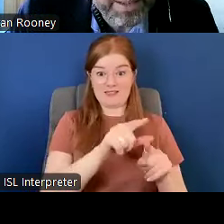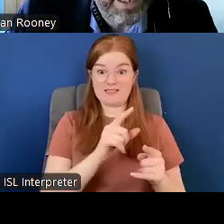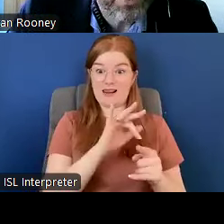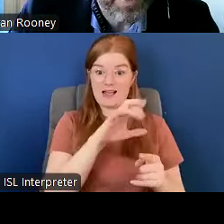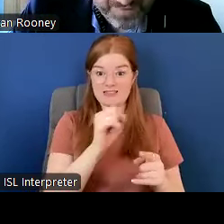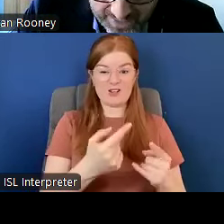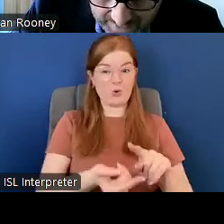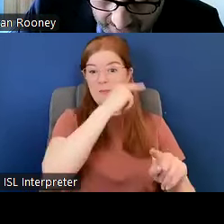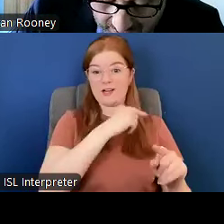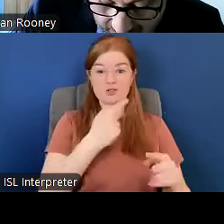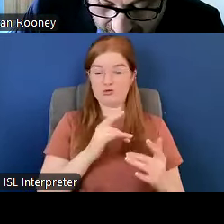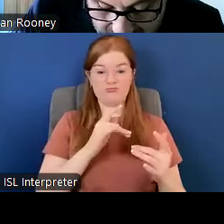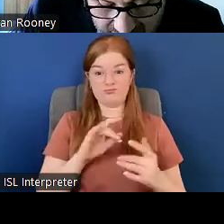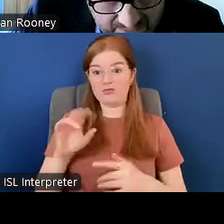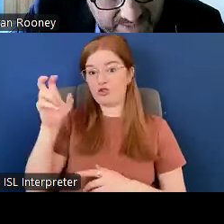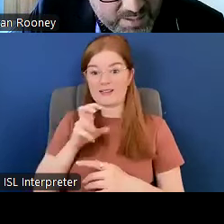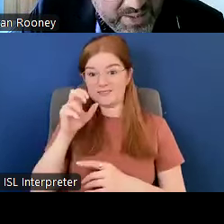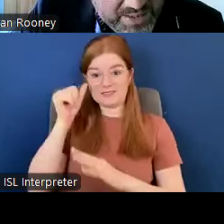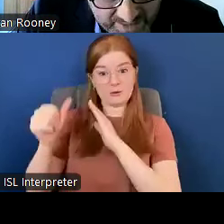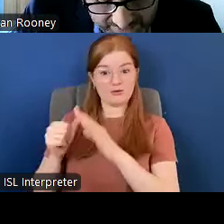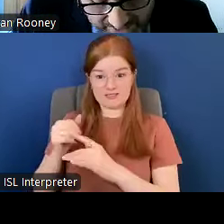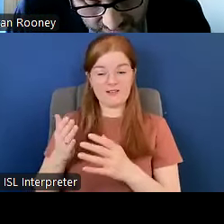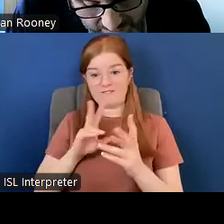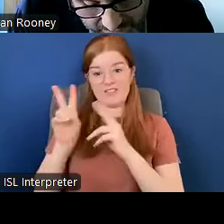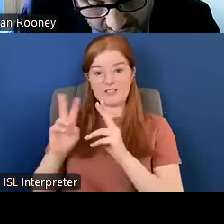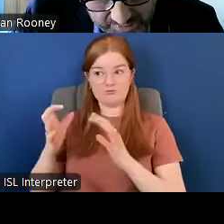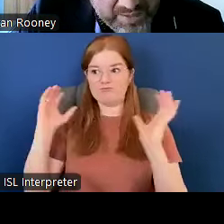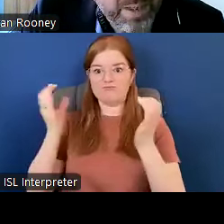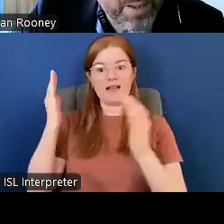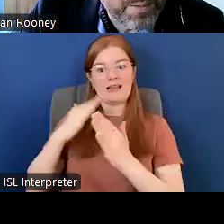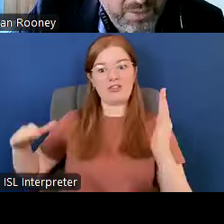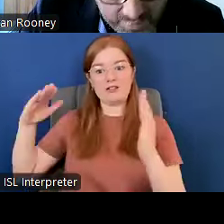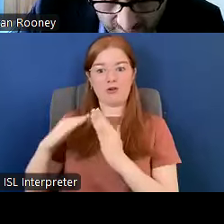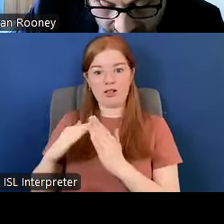contact with France and visits to the celebrated cathedrals of Chartres, Le Mans and